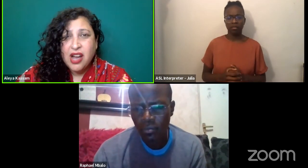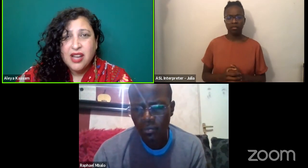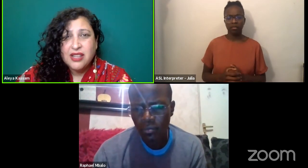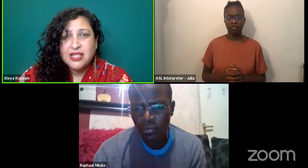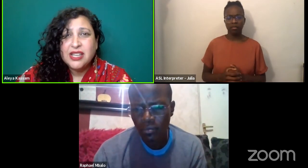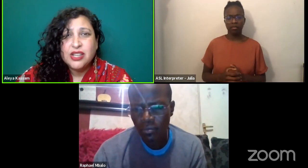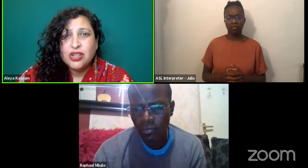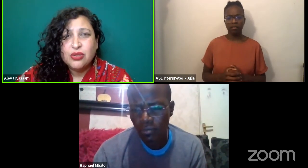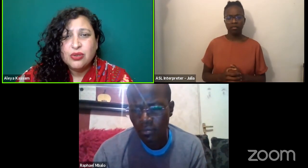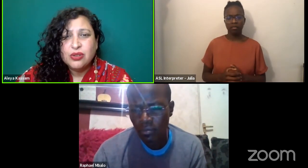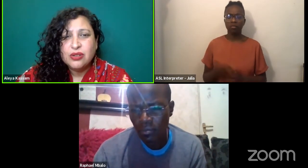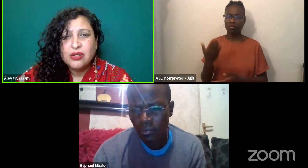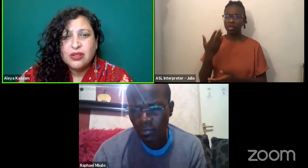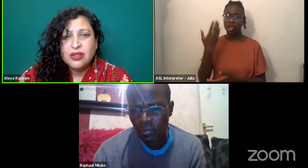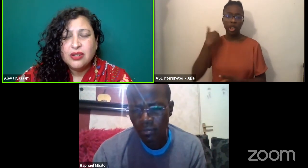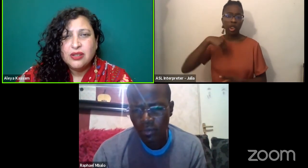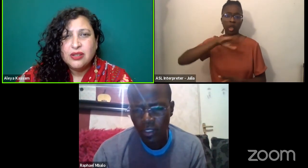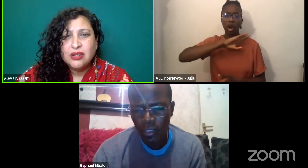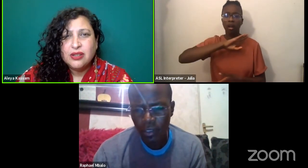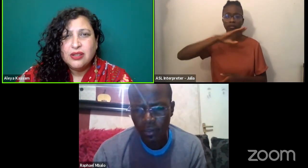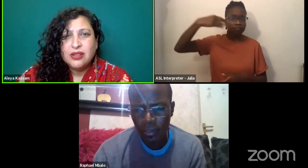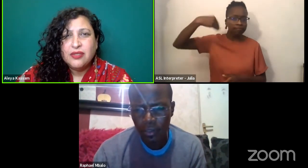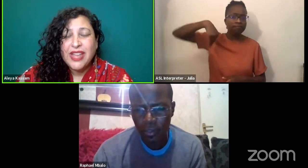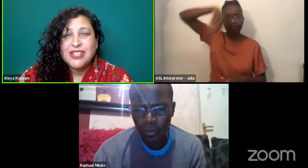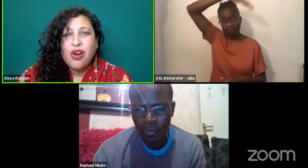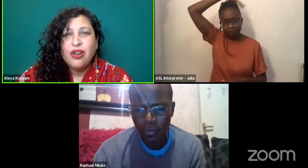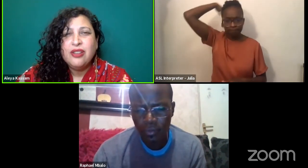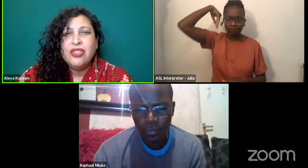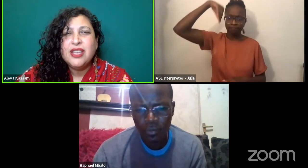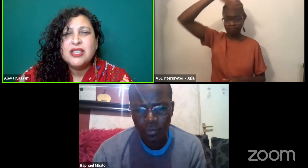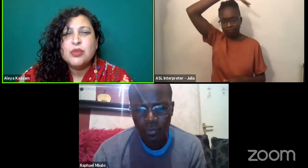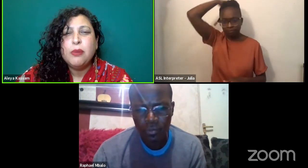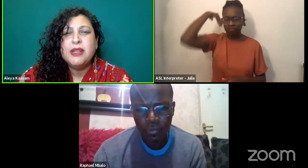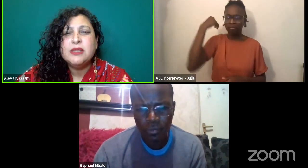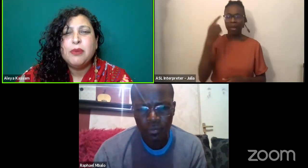We can't hear you that on this woman's body